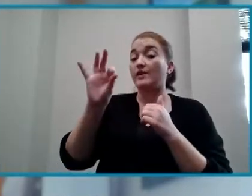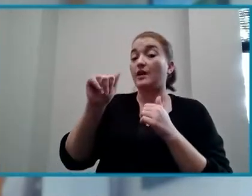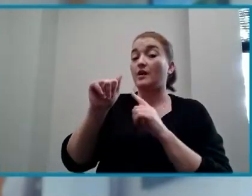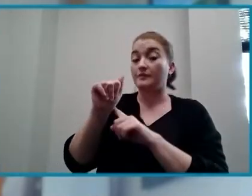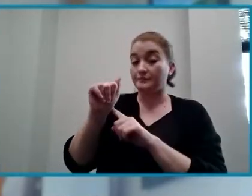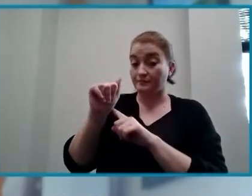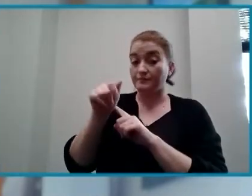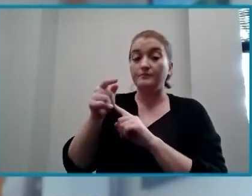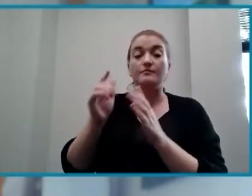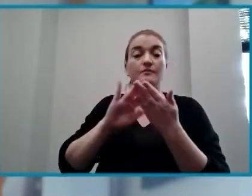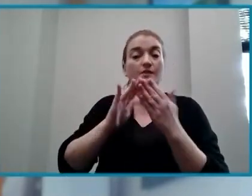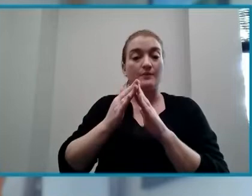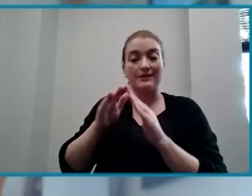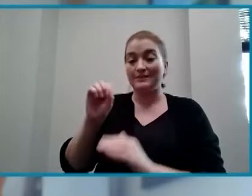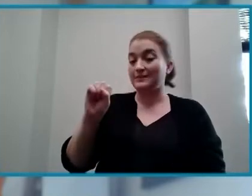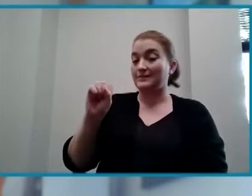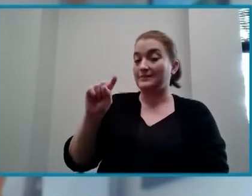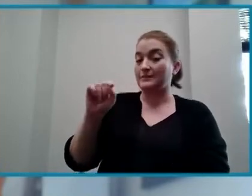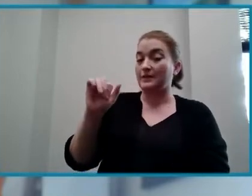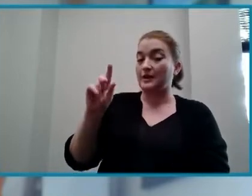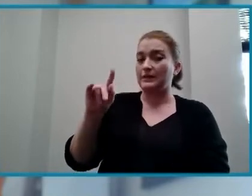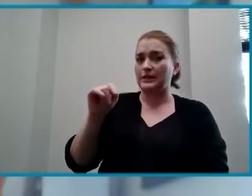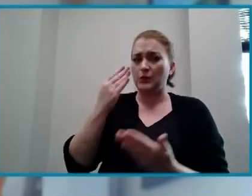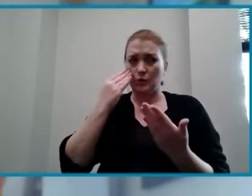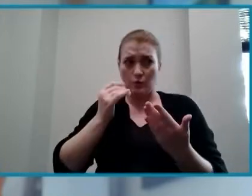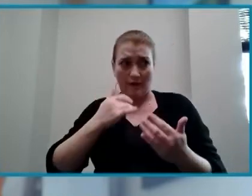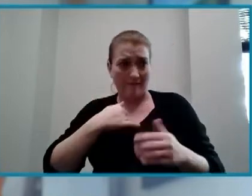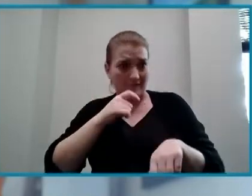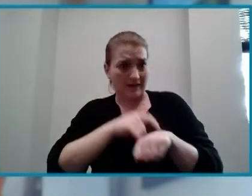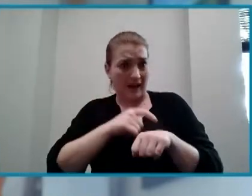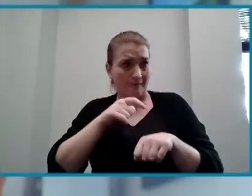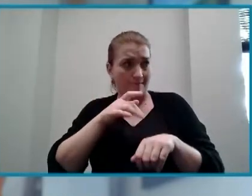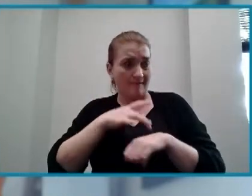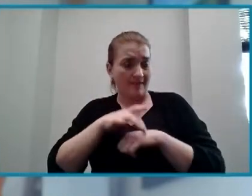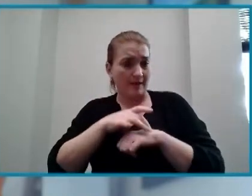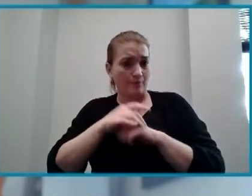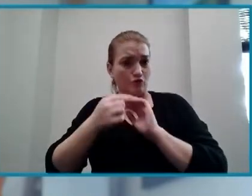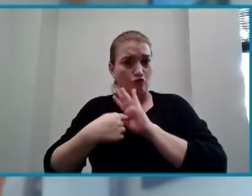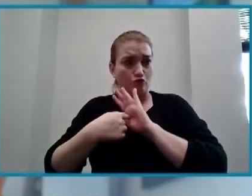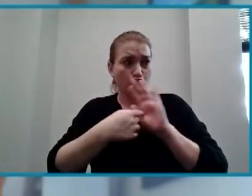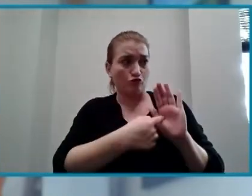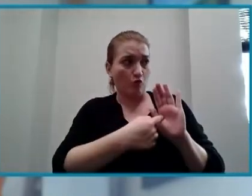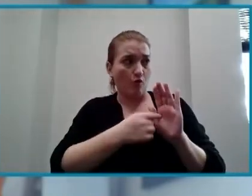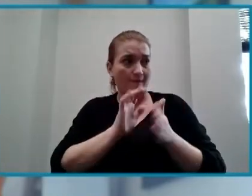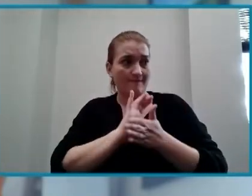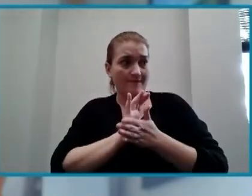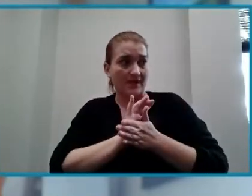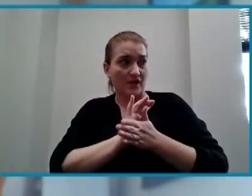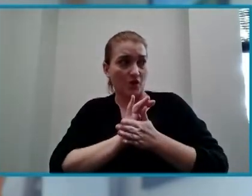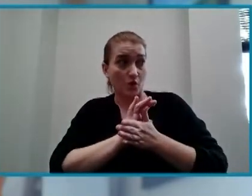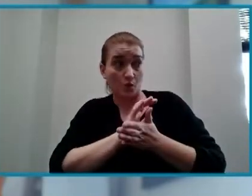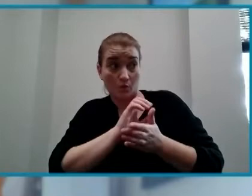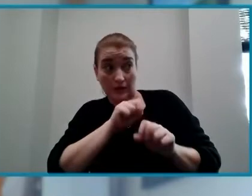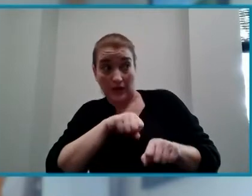And I don't know if we still have time to show the video that we talked about. If that is a possibility,